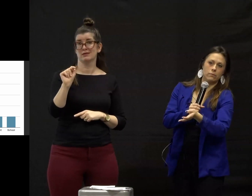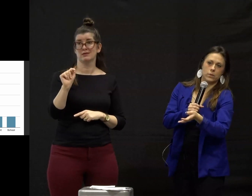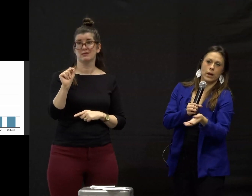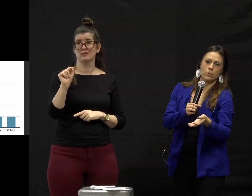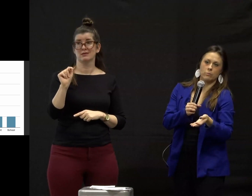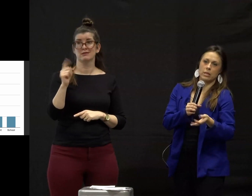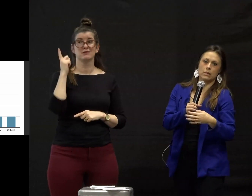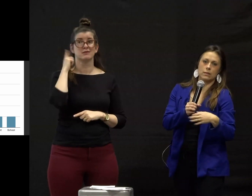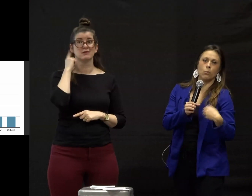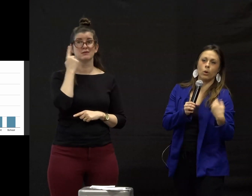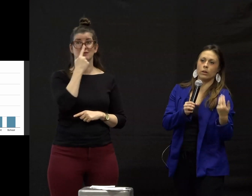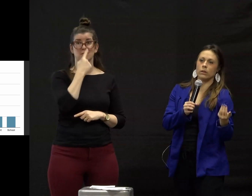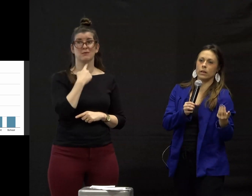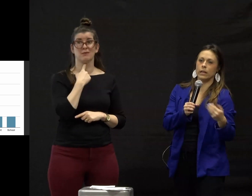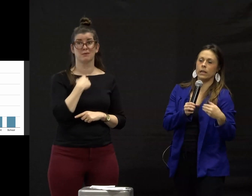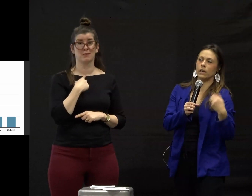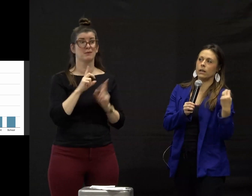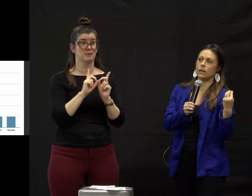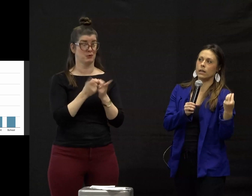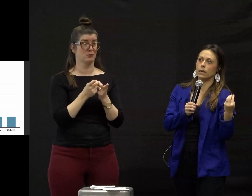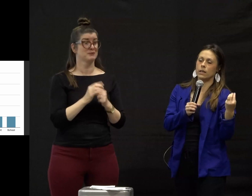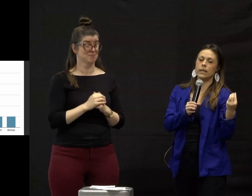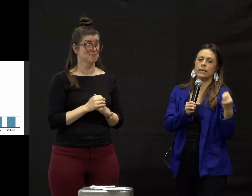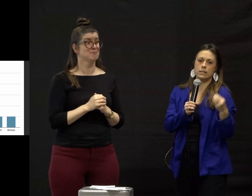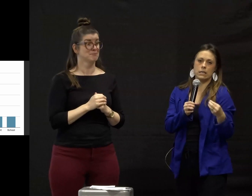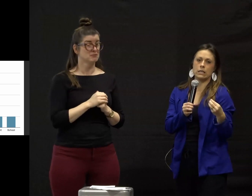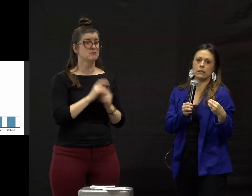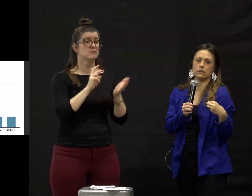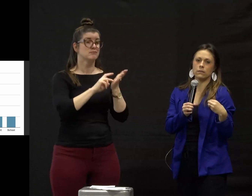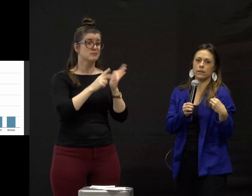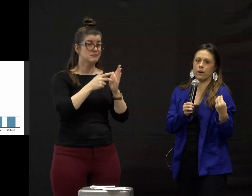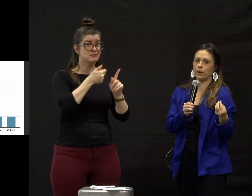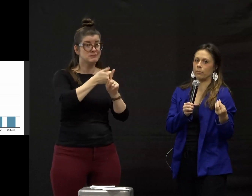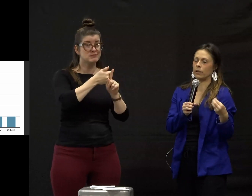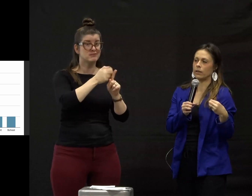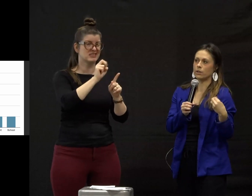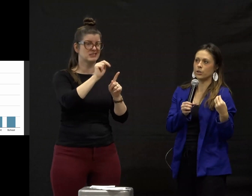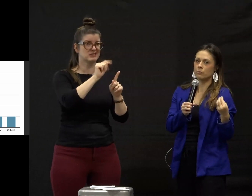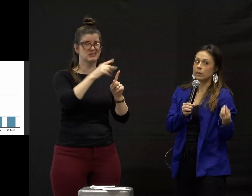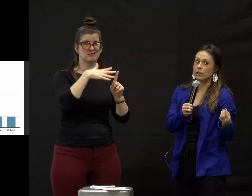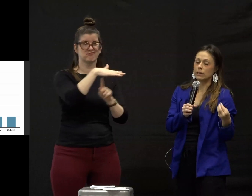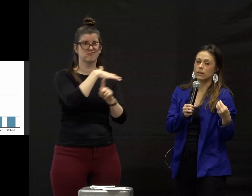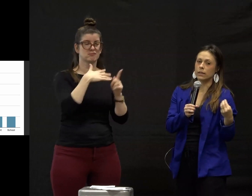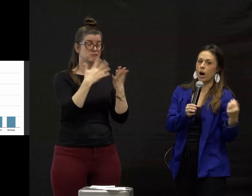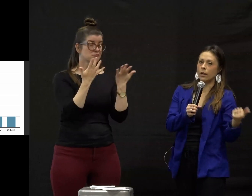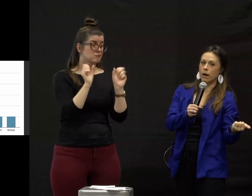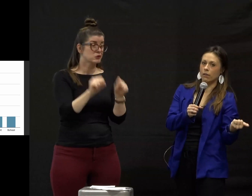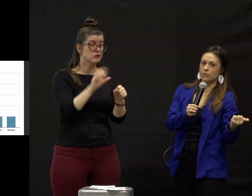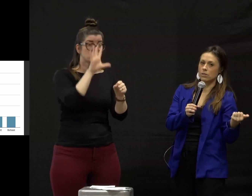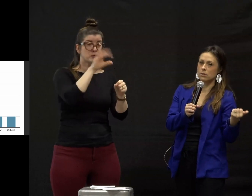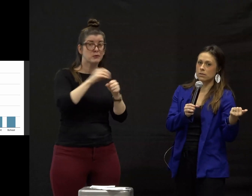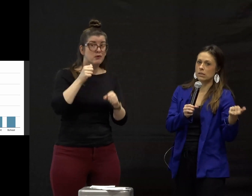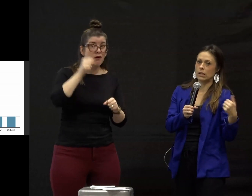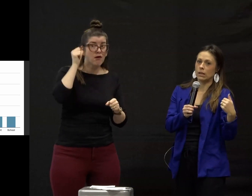So that would be someone in an ENT environment. That could be an audiologist,